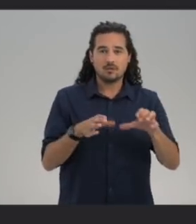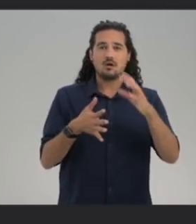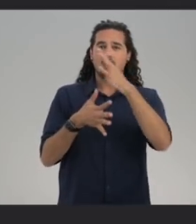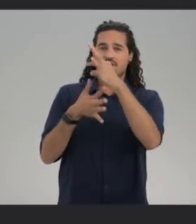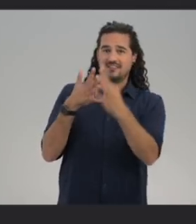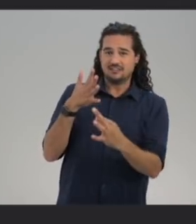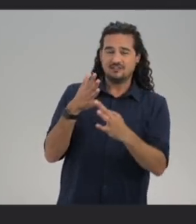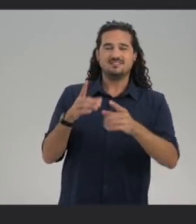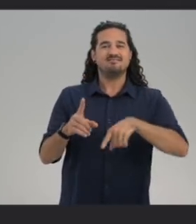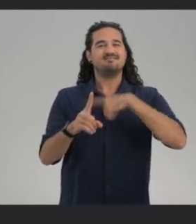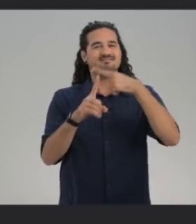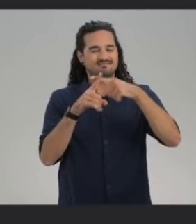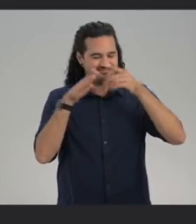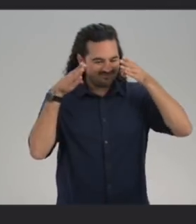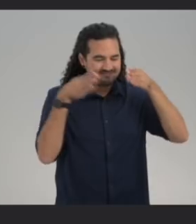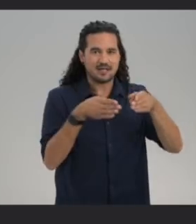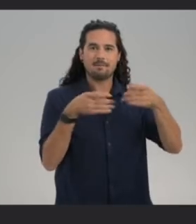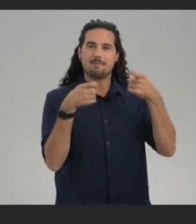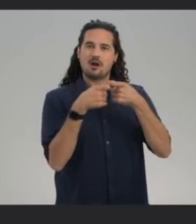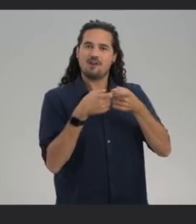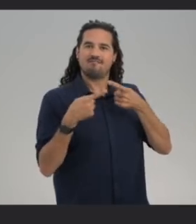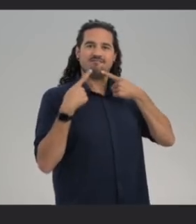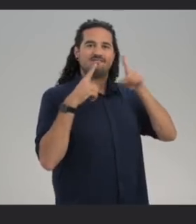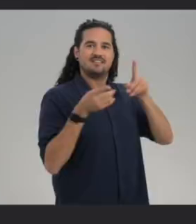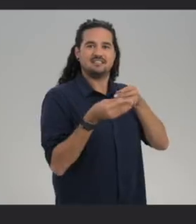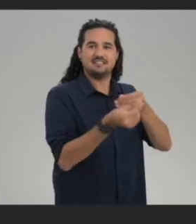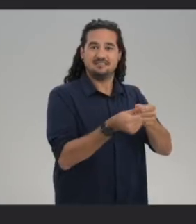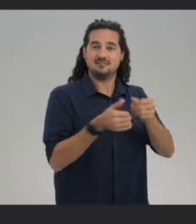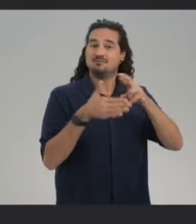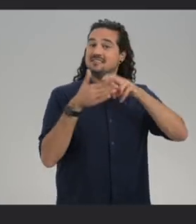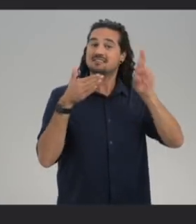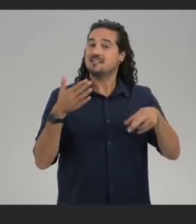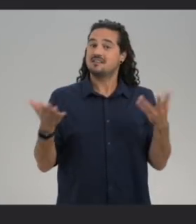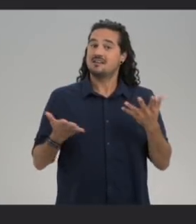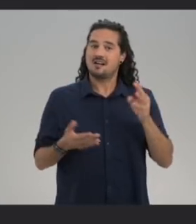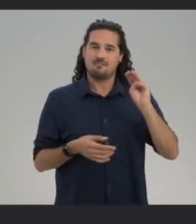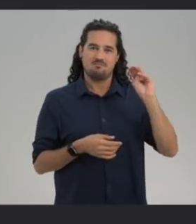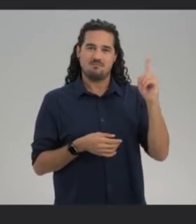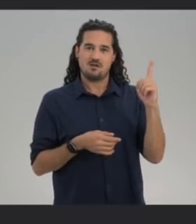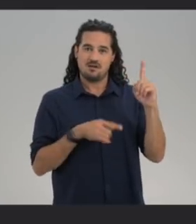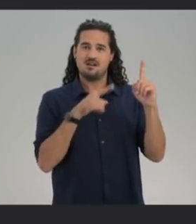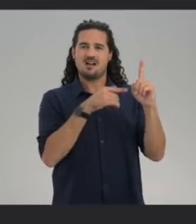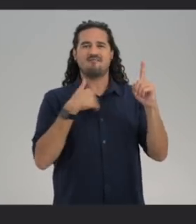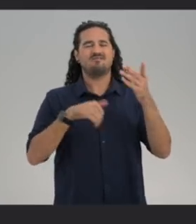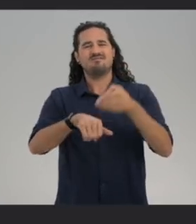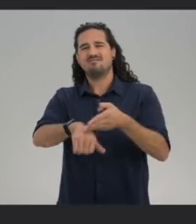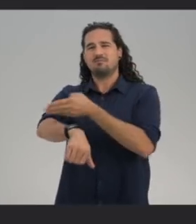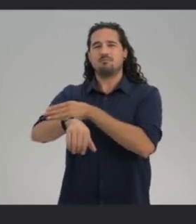while relentlessly focusing on power efficiency. As a result, M1 delivers a giant leap in performance per watt,